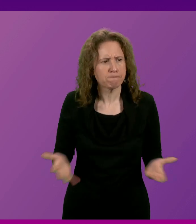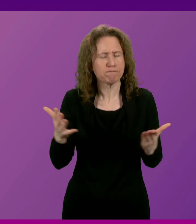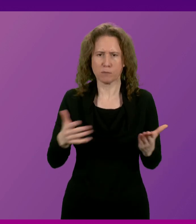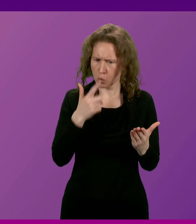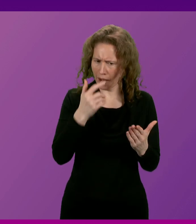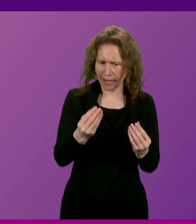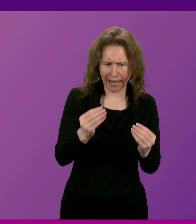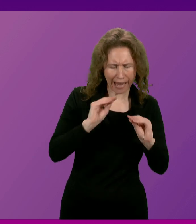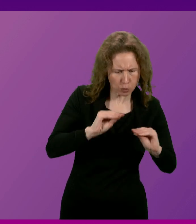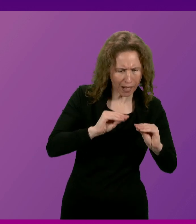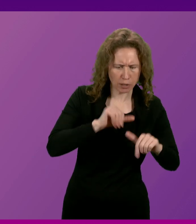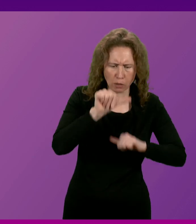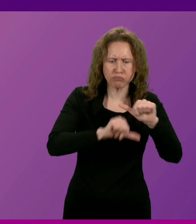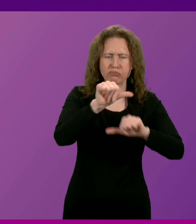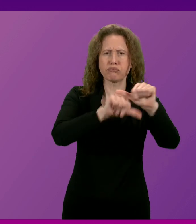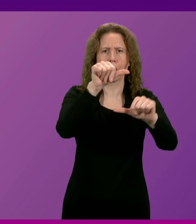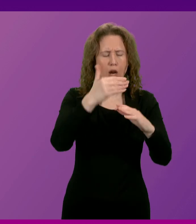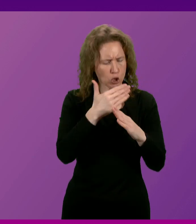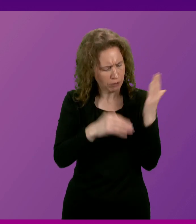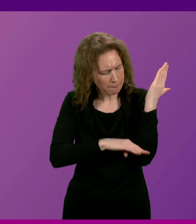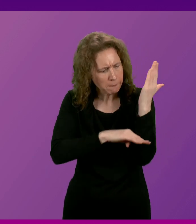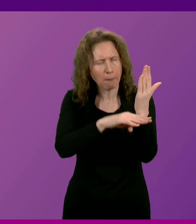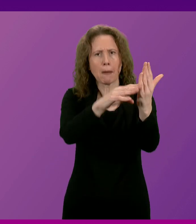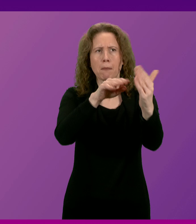education and career choices that will help to shape their futures. I believe that members can